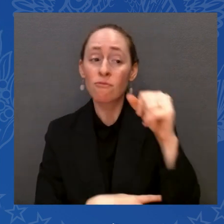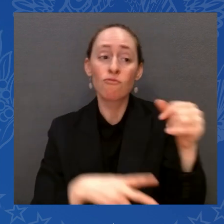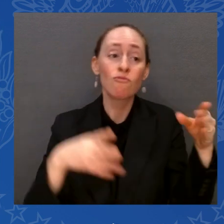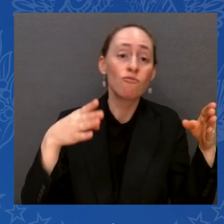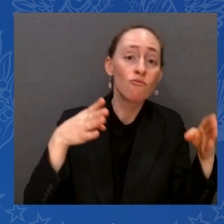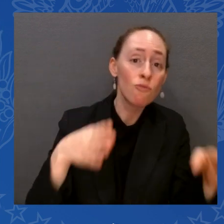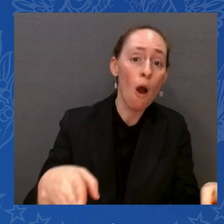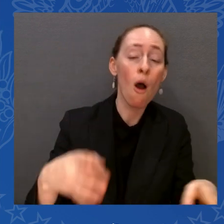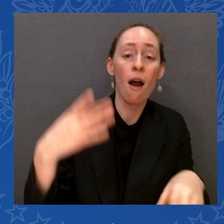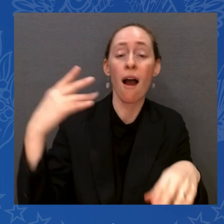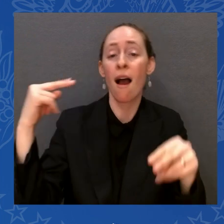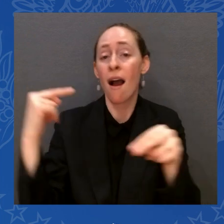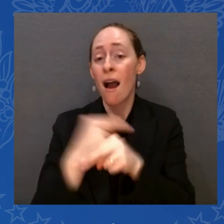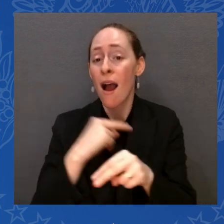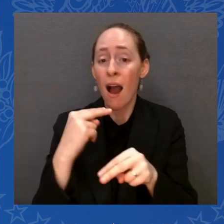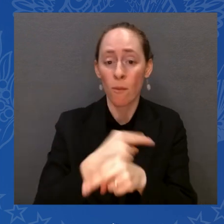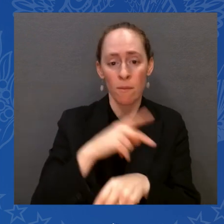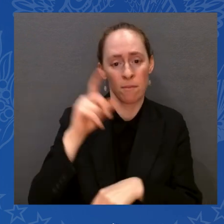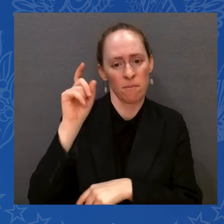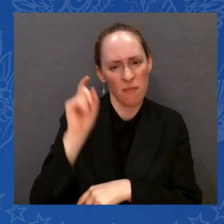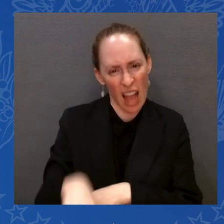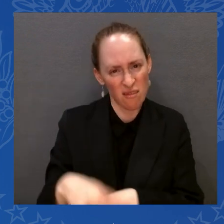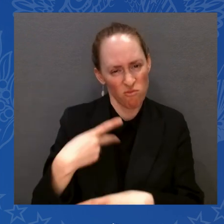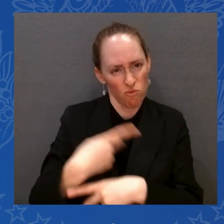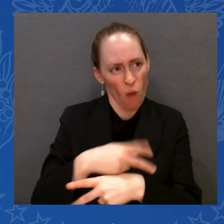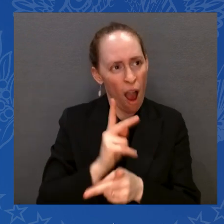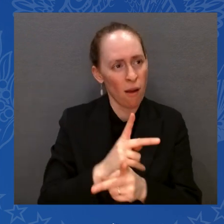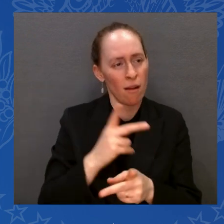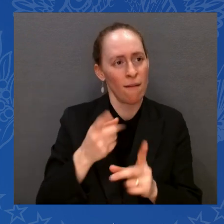we've created 800,000 manufacturing jobs.